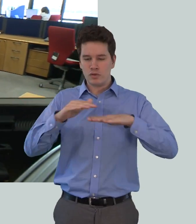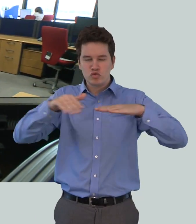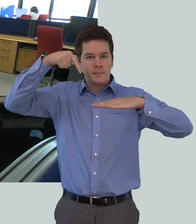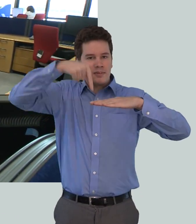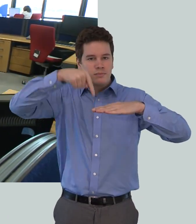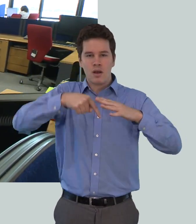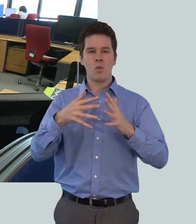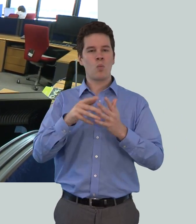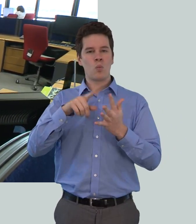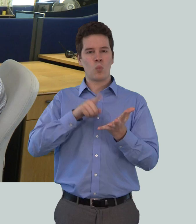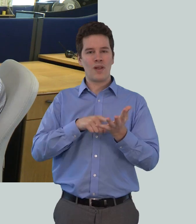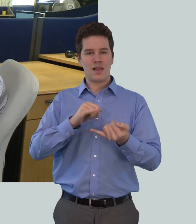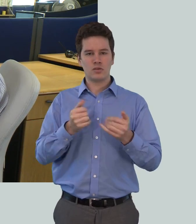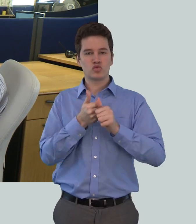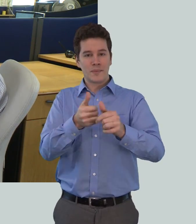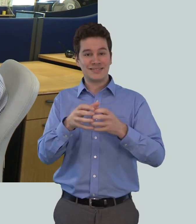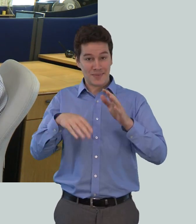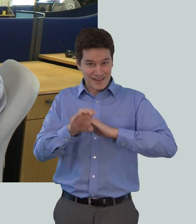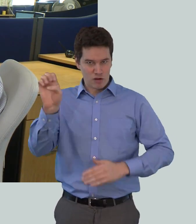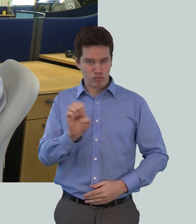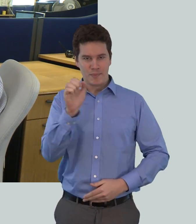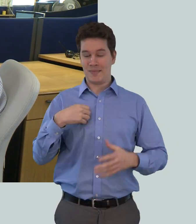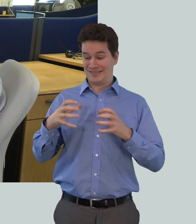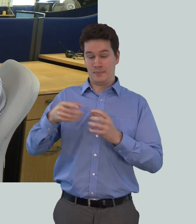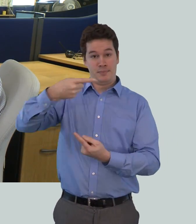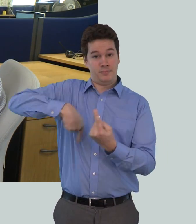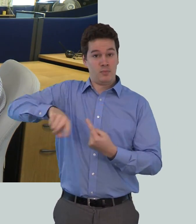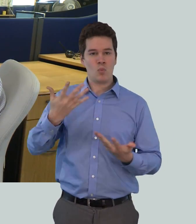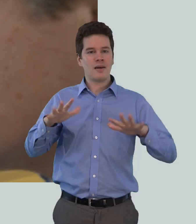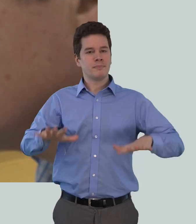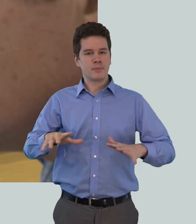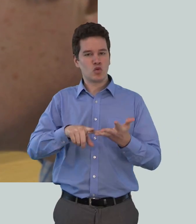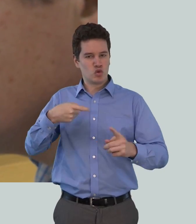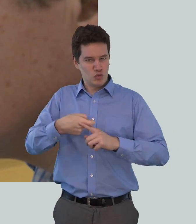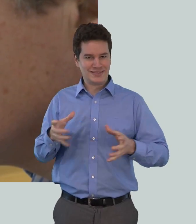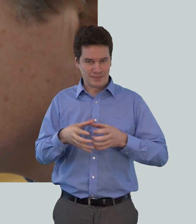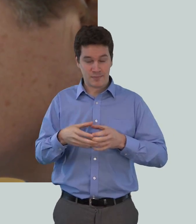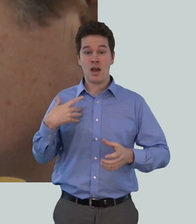My team is around me here, this is the UK team. I also have a team in Stavanger